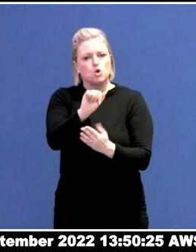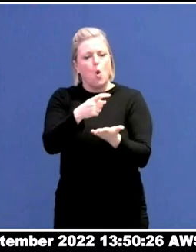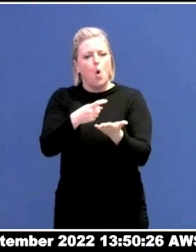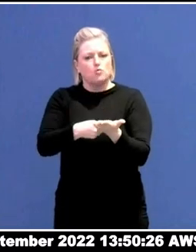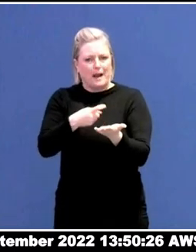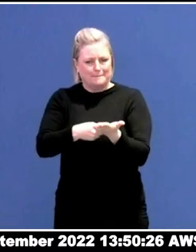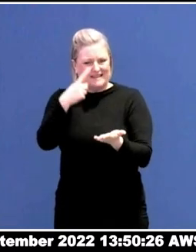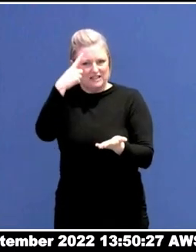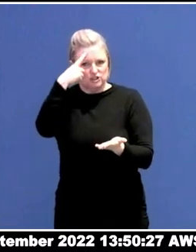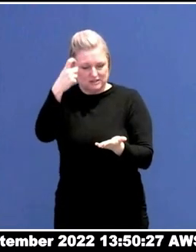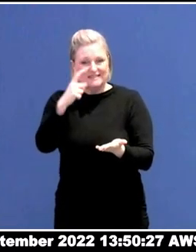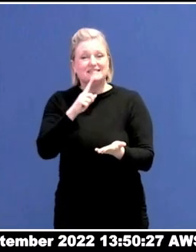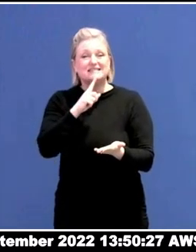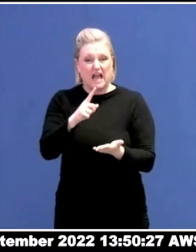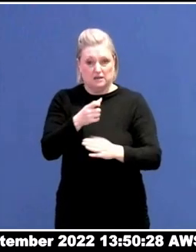isolation should be illegal.